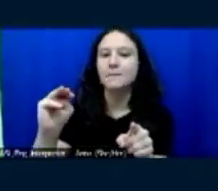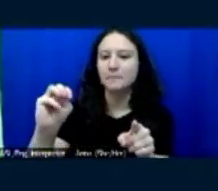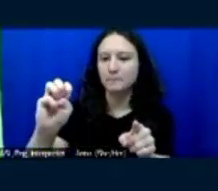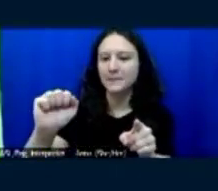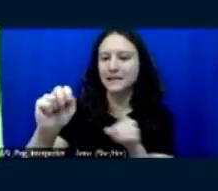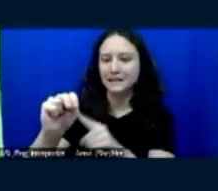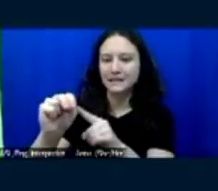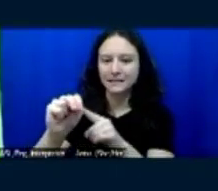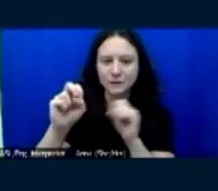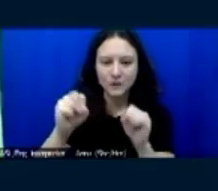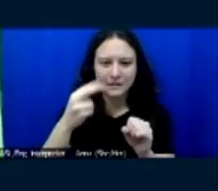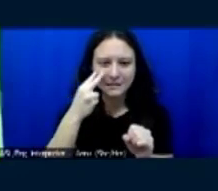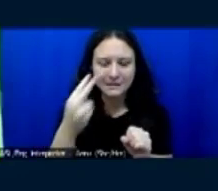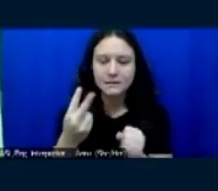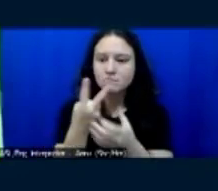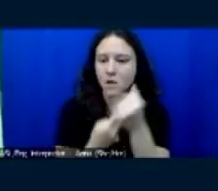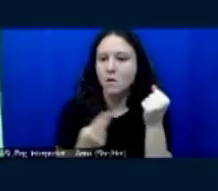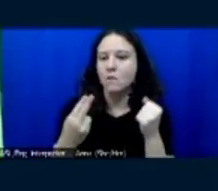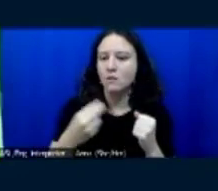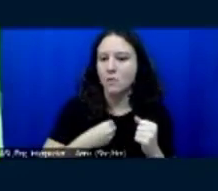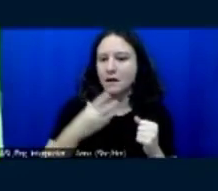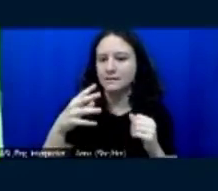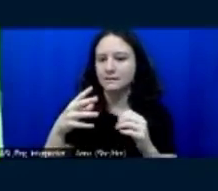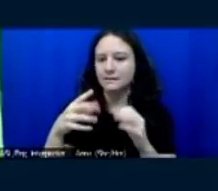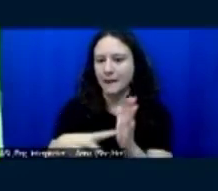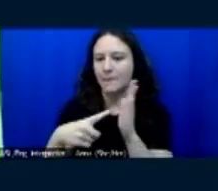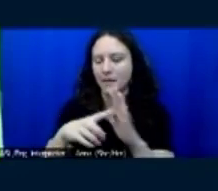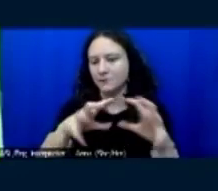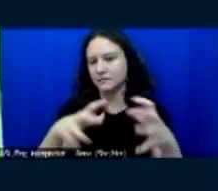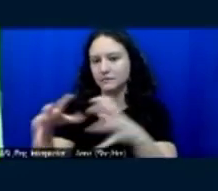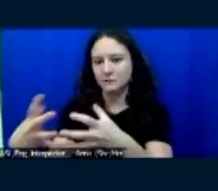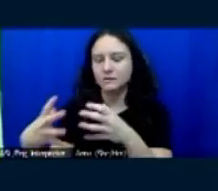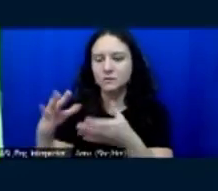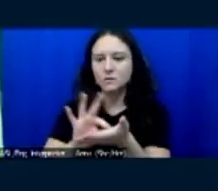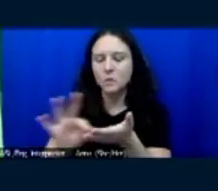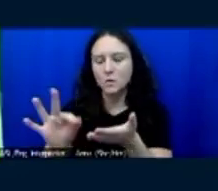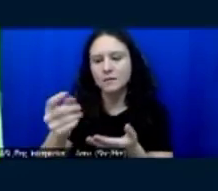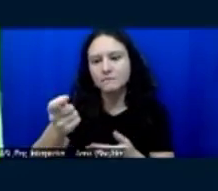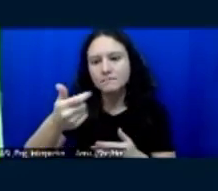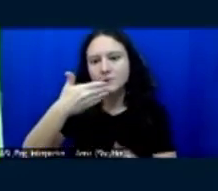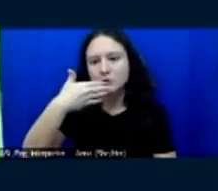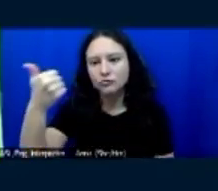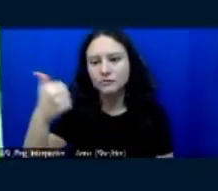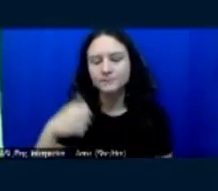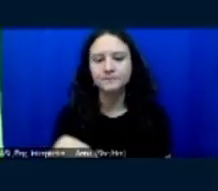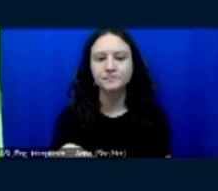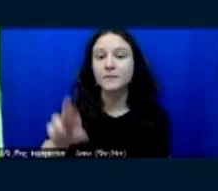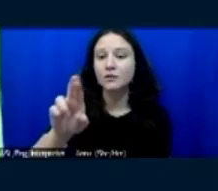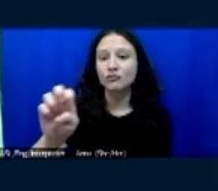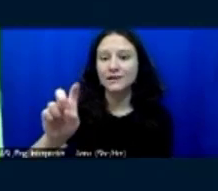Both of these white samples scored somewhat better. And redaction does not eliminate that difference,